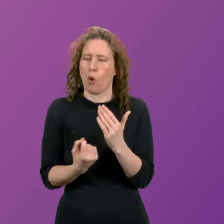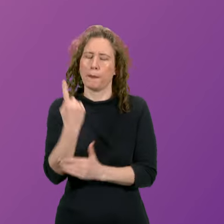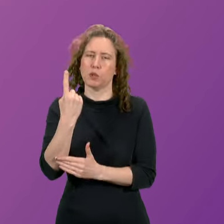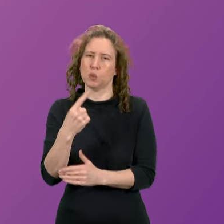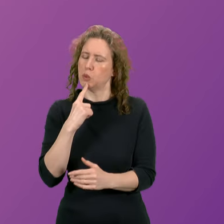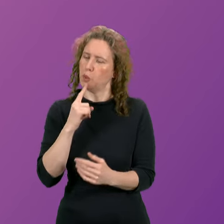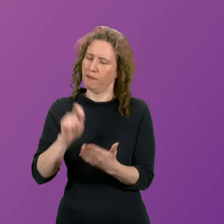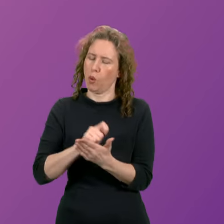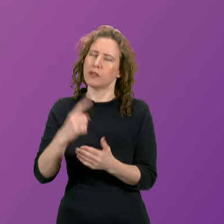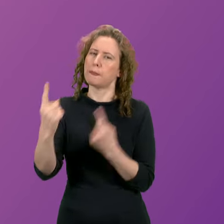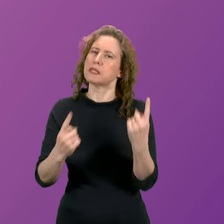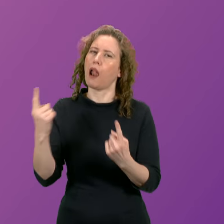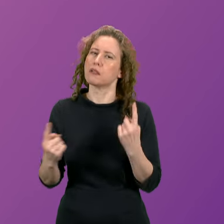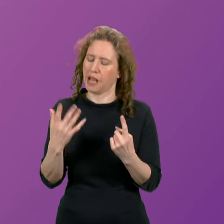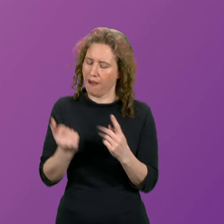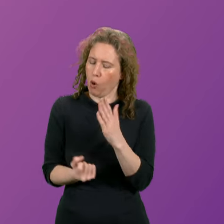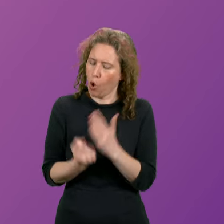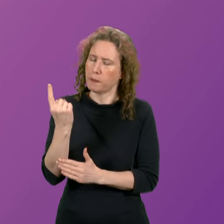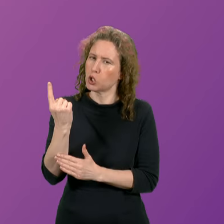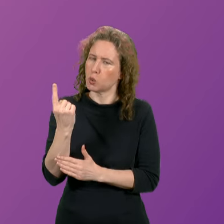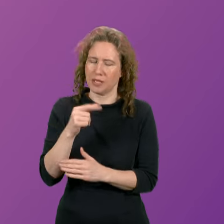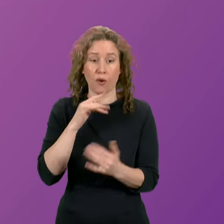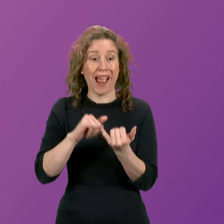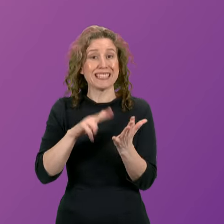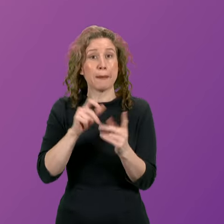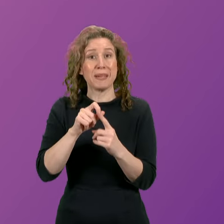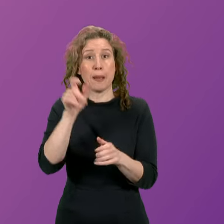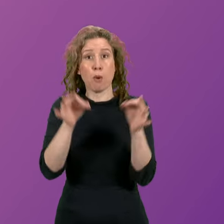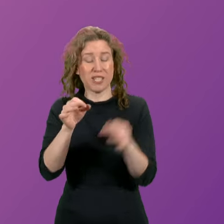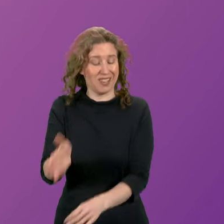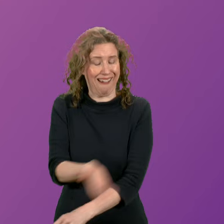this scandal. They have an opportunity to remove SNP politicians who let them